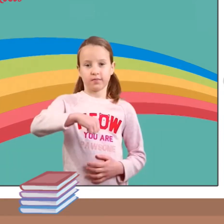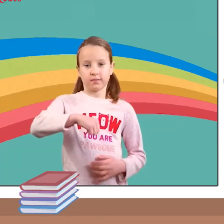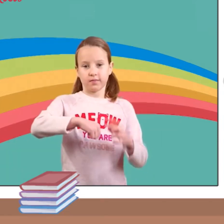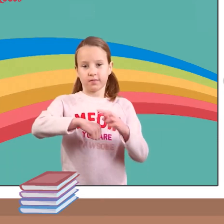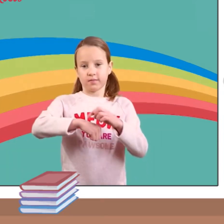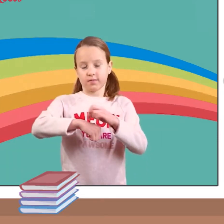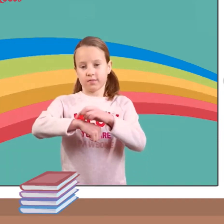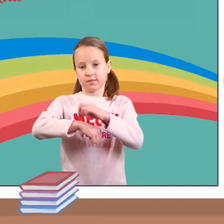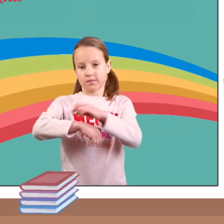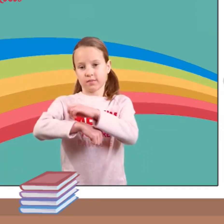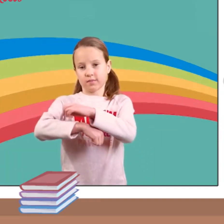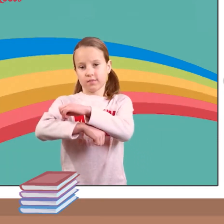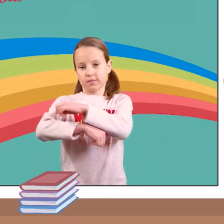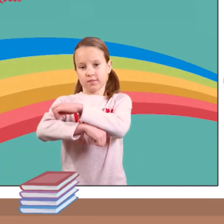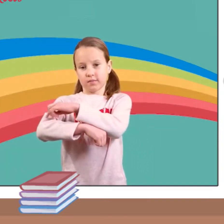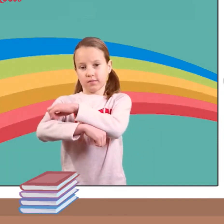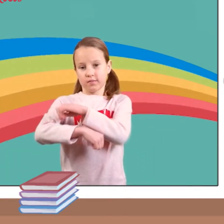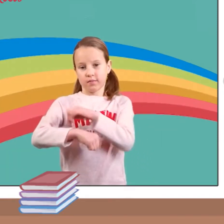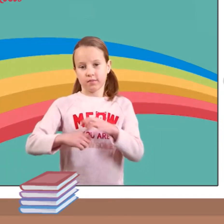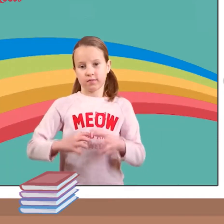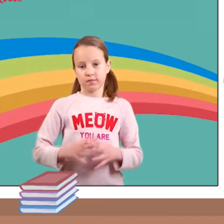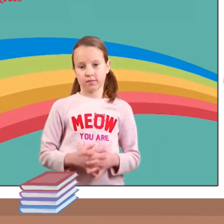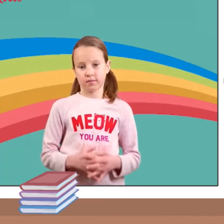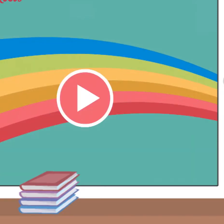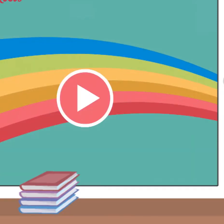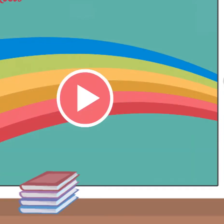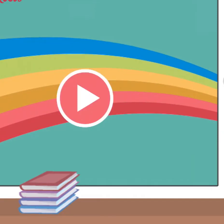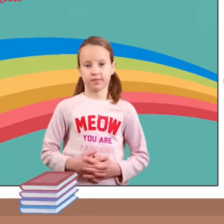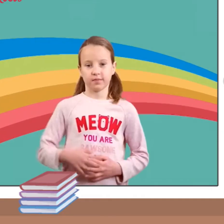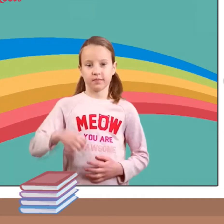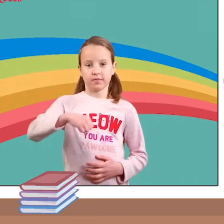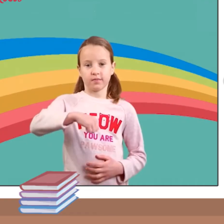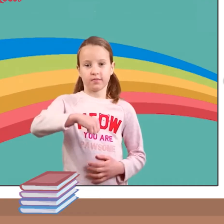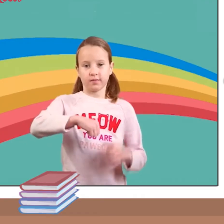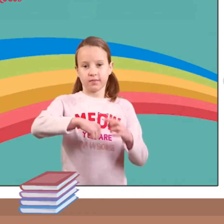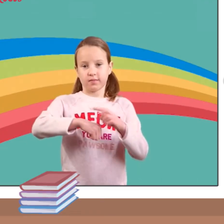Caterpillar